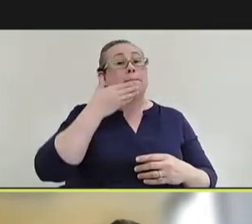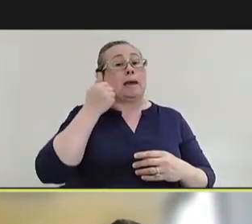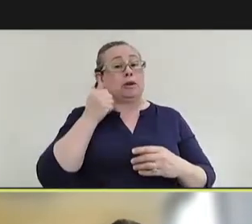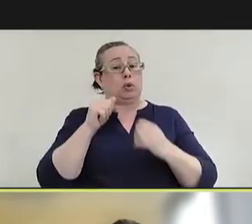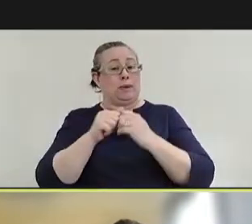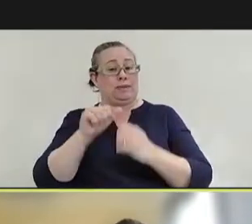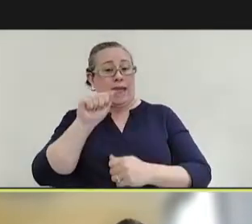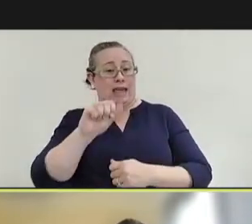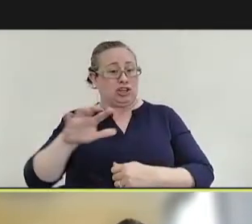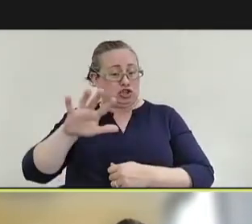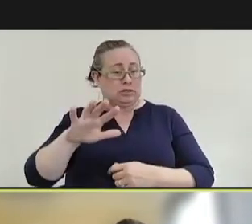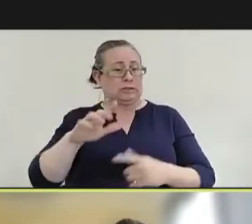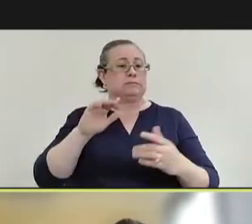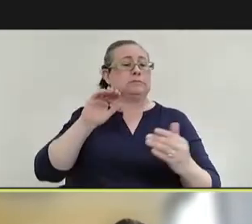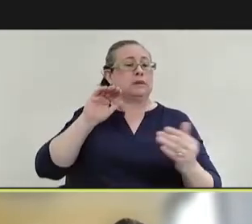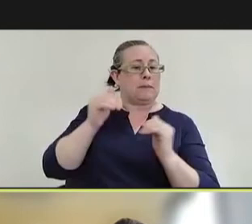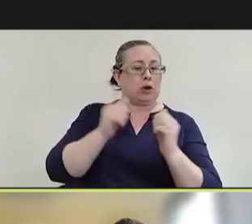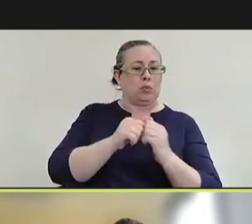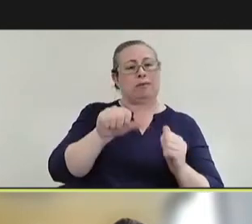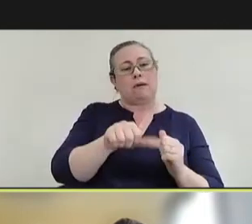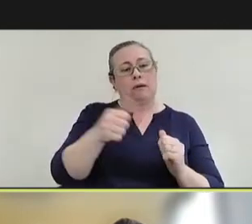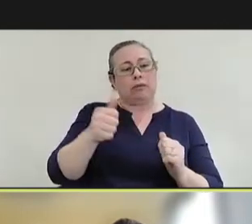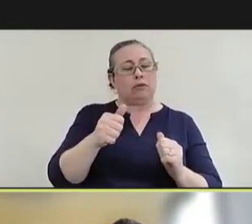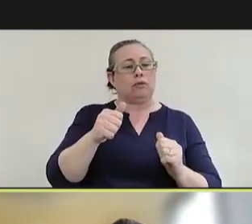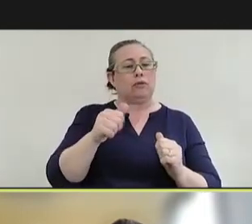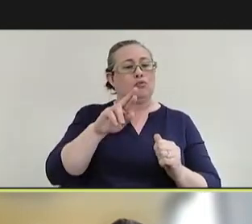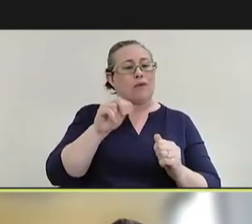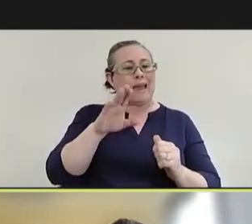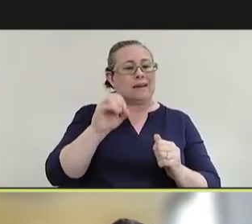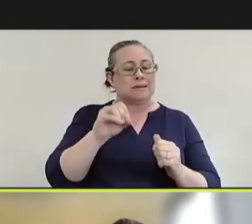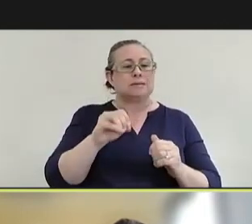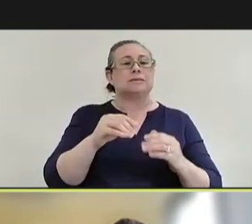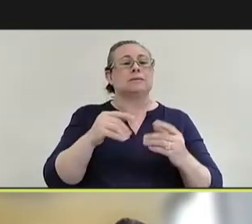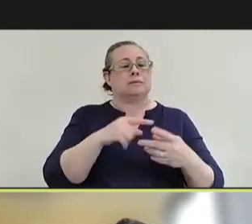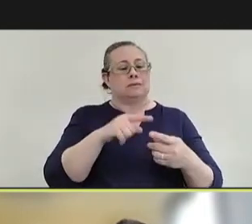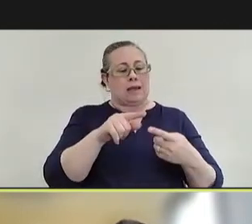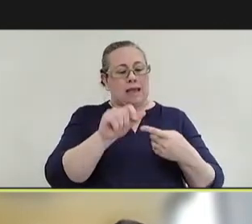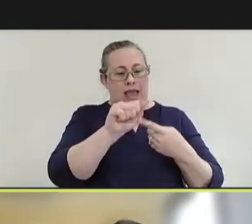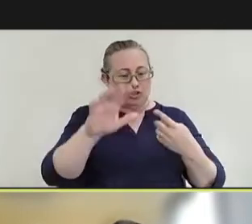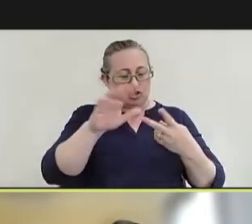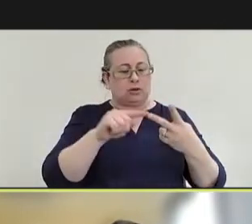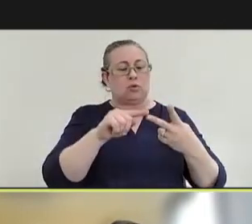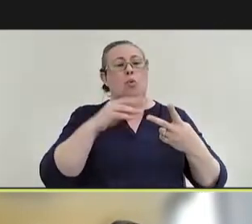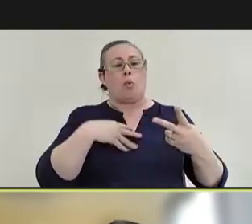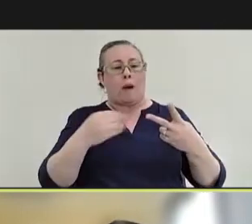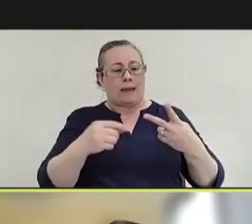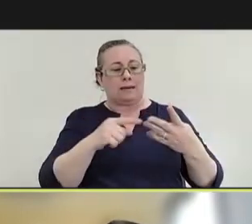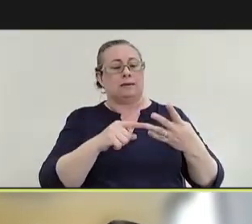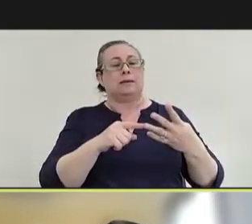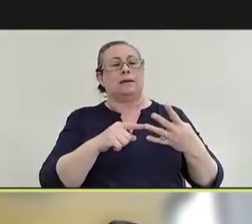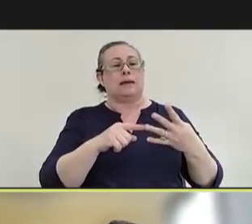versus the other race ethnicities followed by white and then Hispanic and then black.